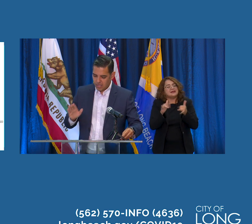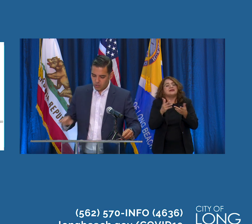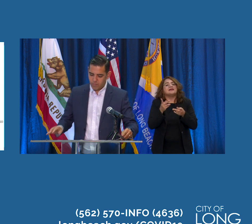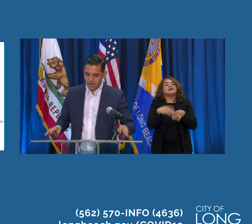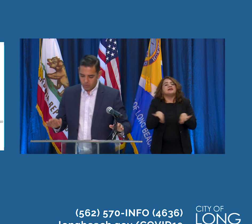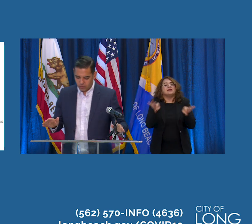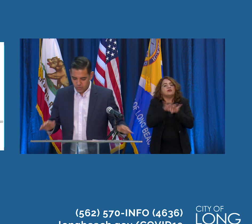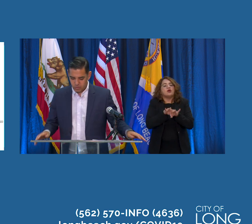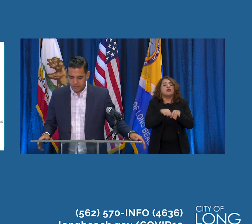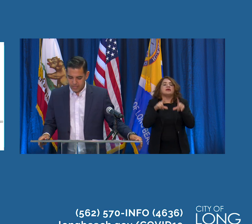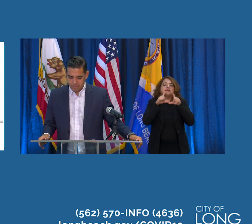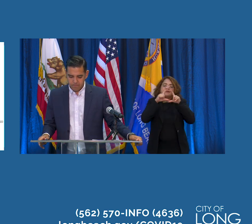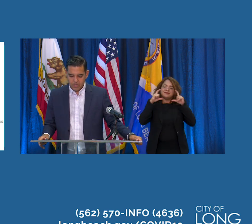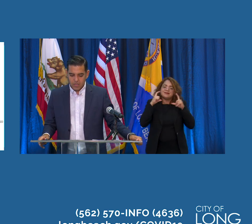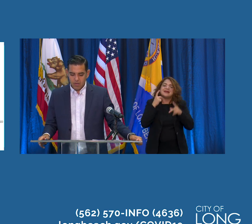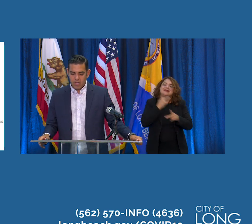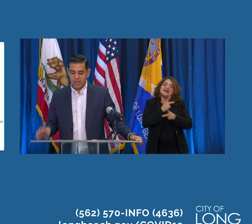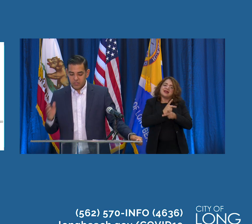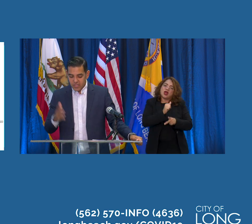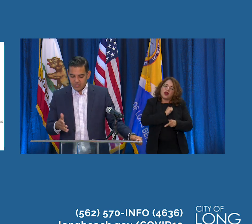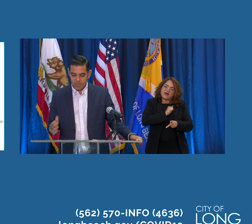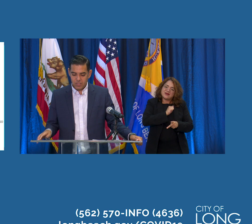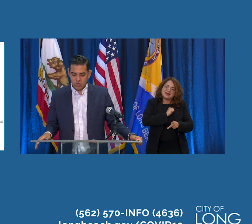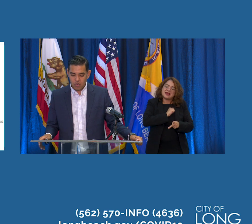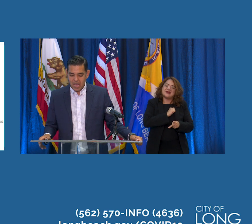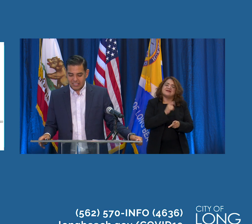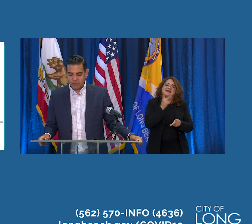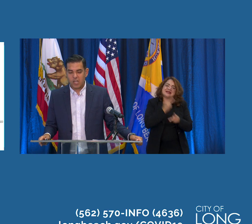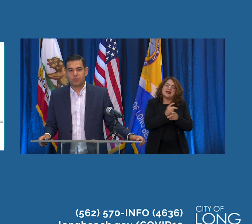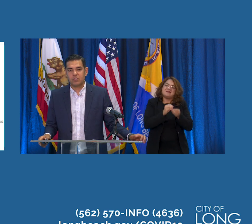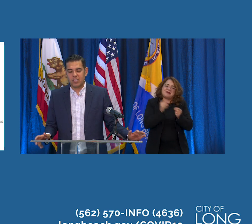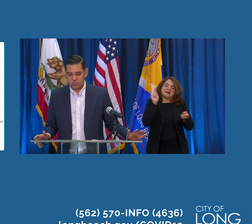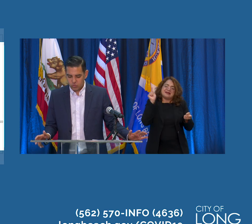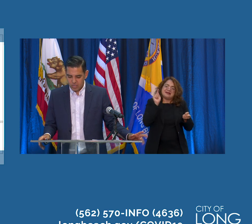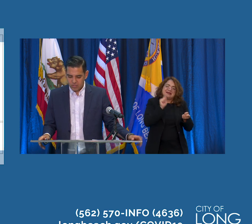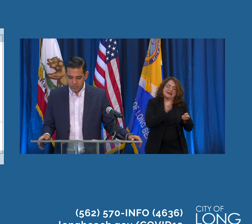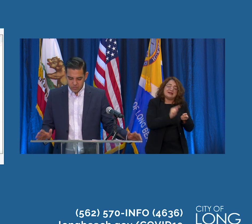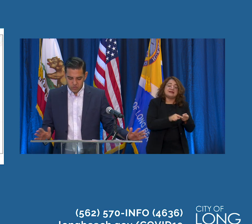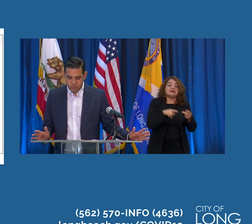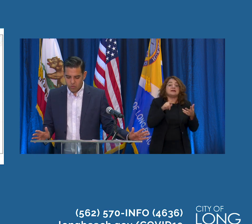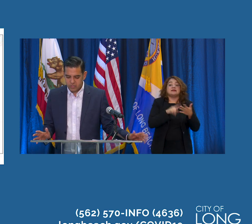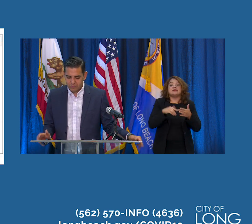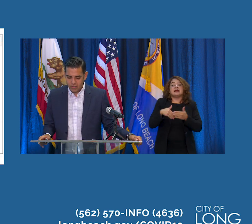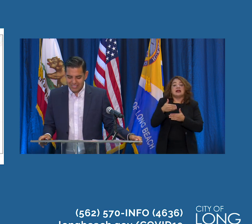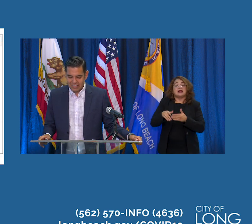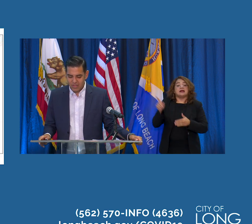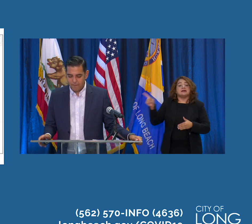go backwards if we don't keep it up. In this next image our active hospitalization trends, and this is more to give you an idea,